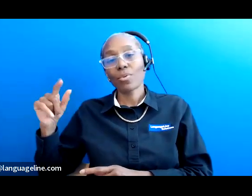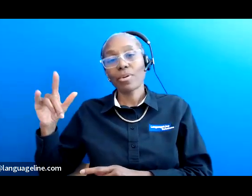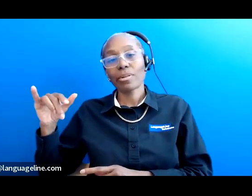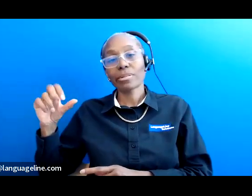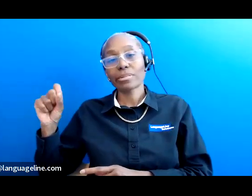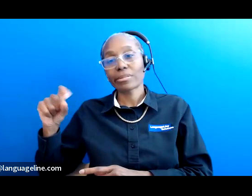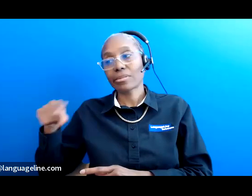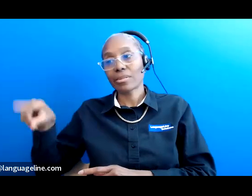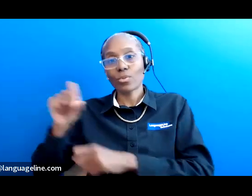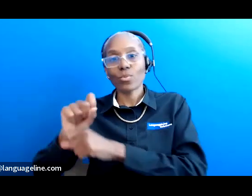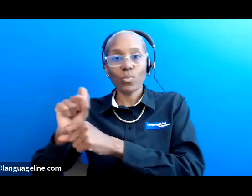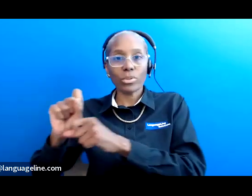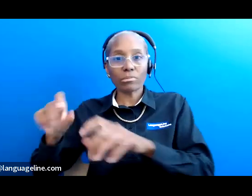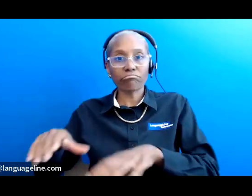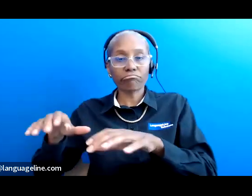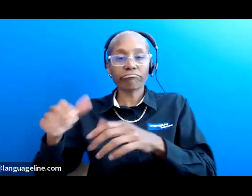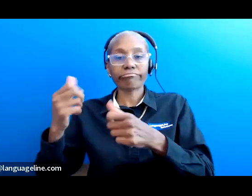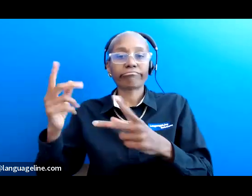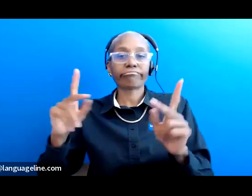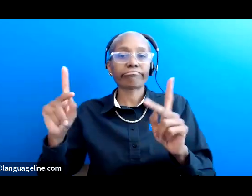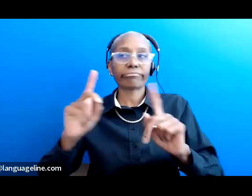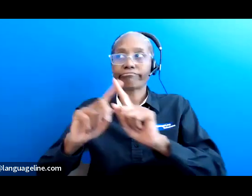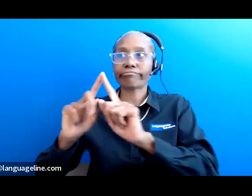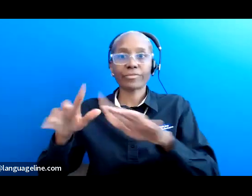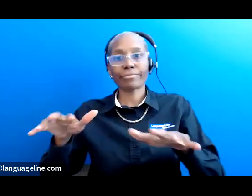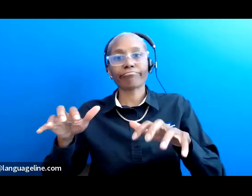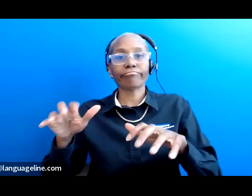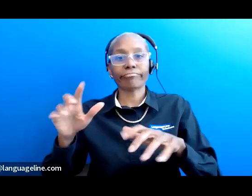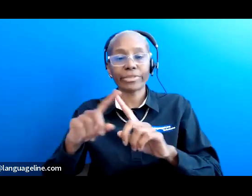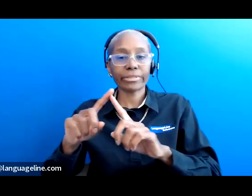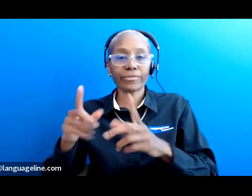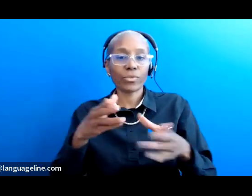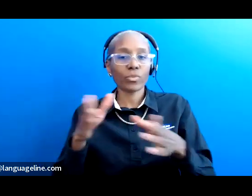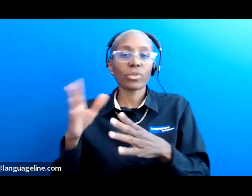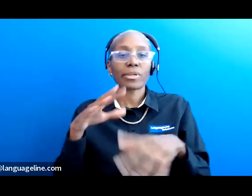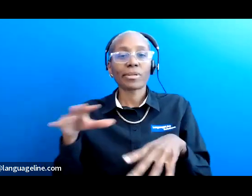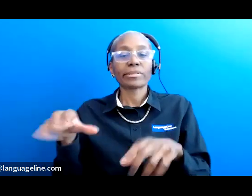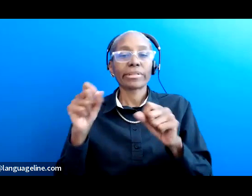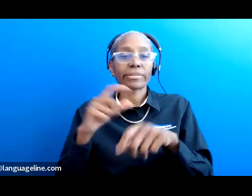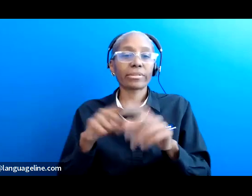with any kind of paralysis from any source, and I just wanted to take time and highlight those people.